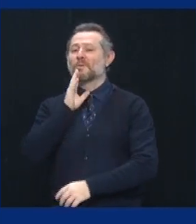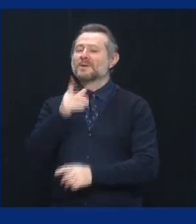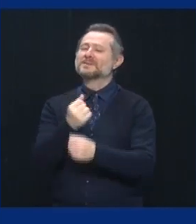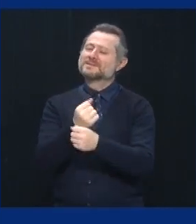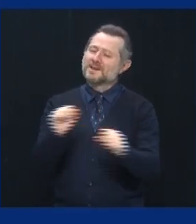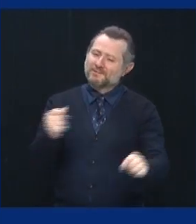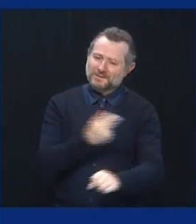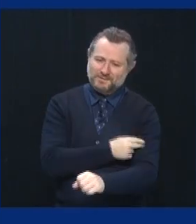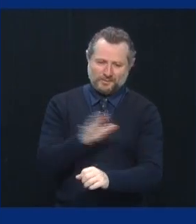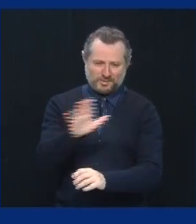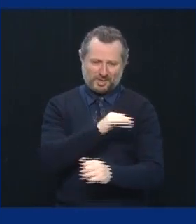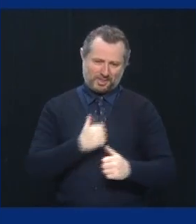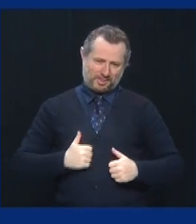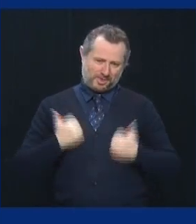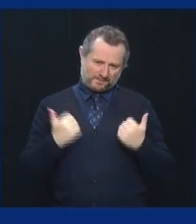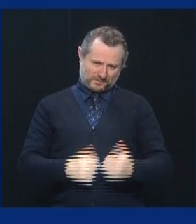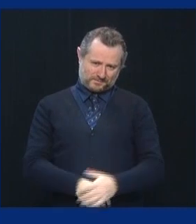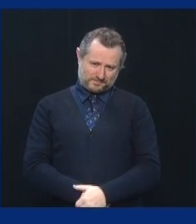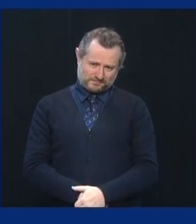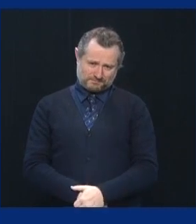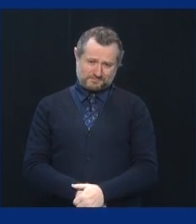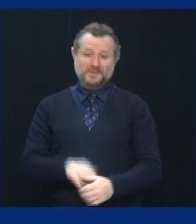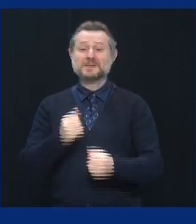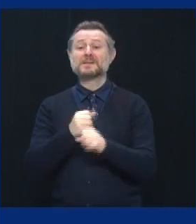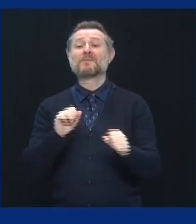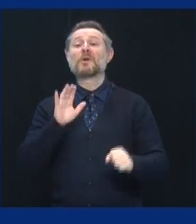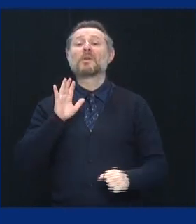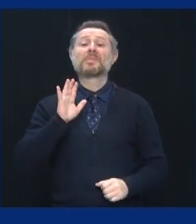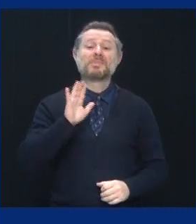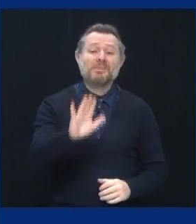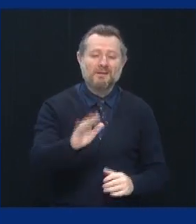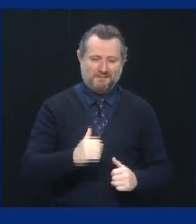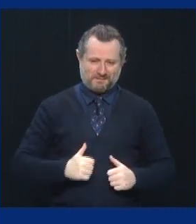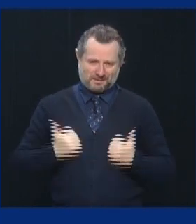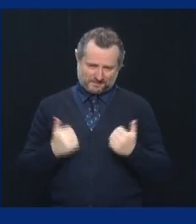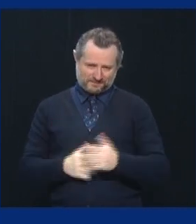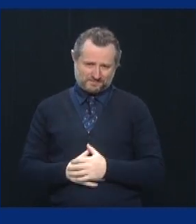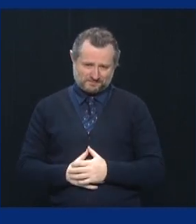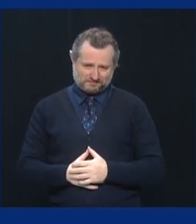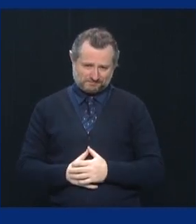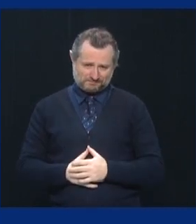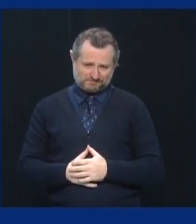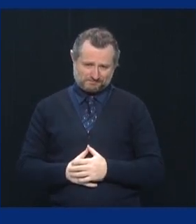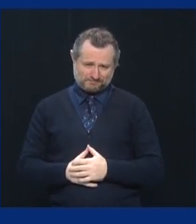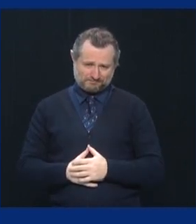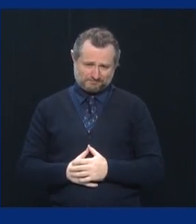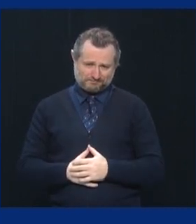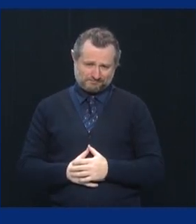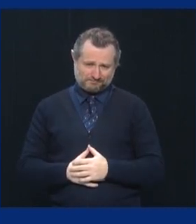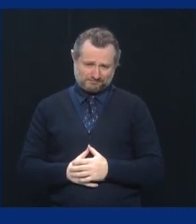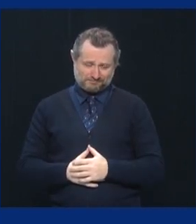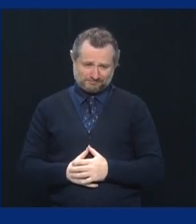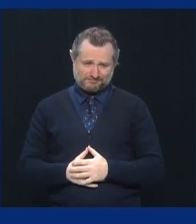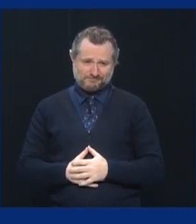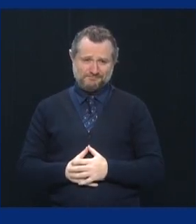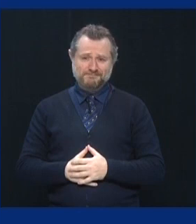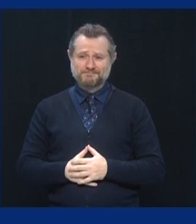THIS VACCINE. TAKE THE VACCINE. IT WILL SAVE LIVES AND IT CAN